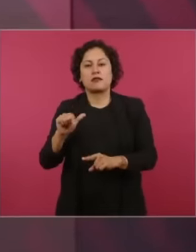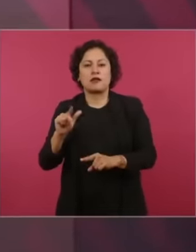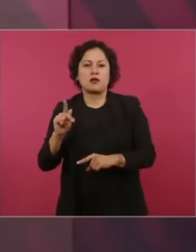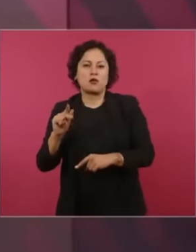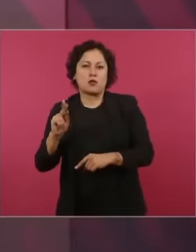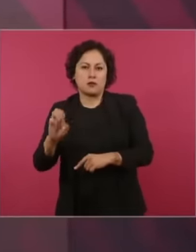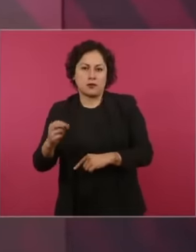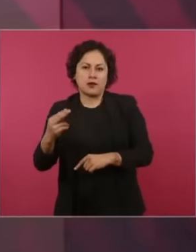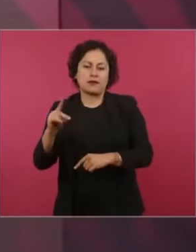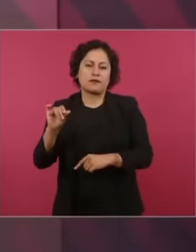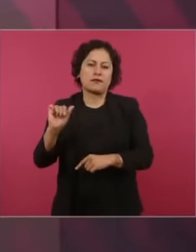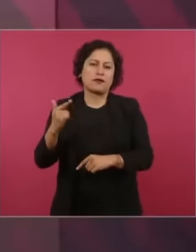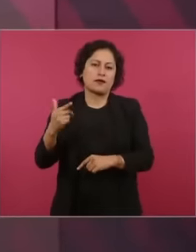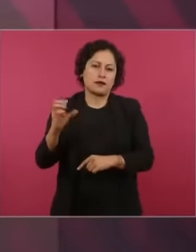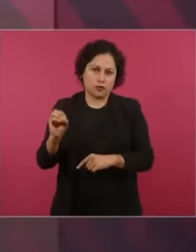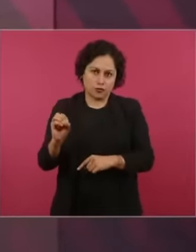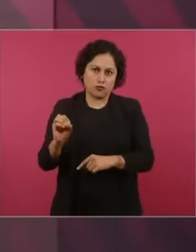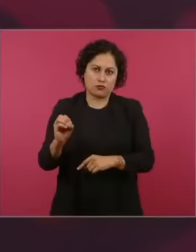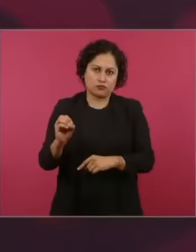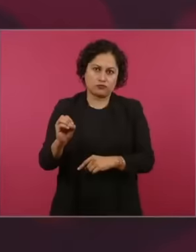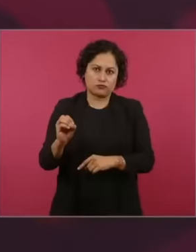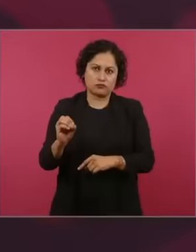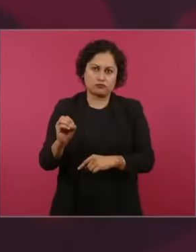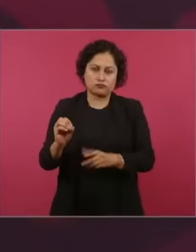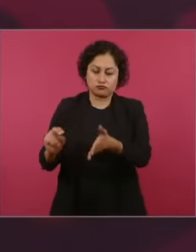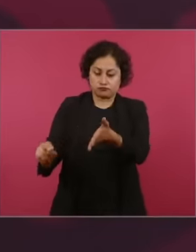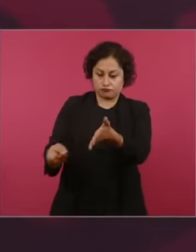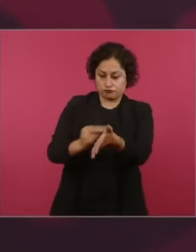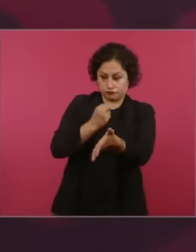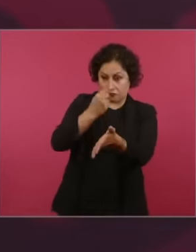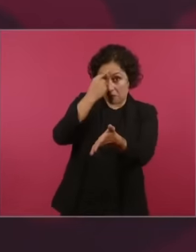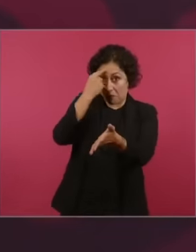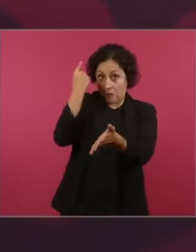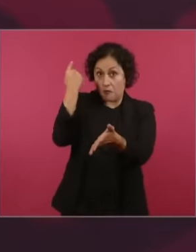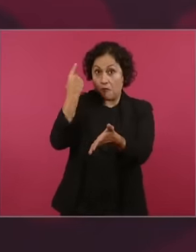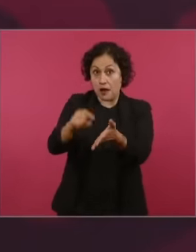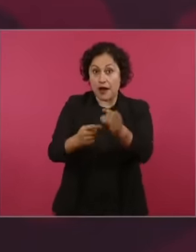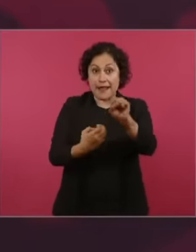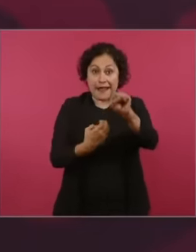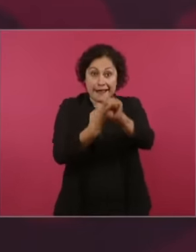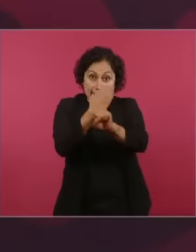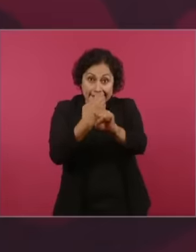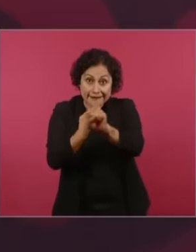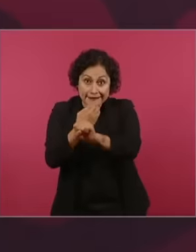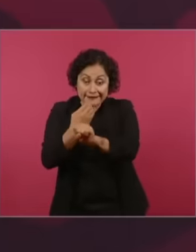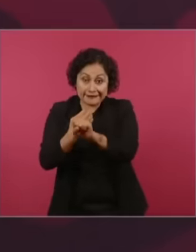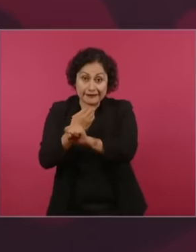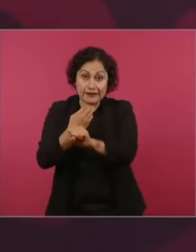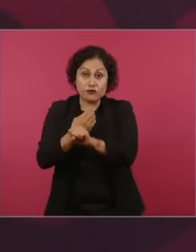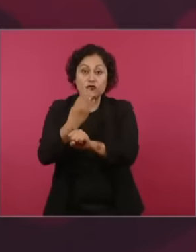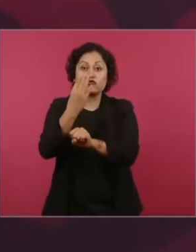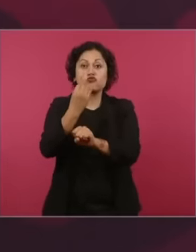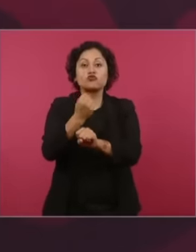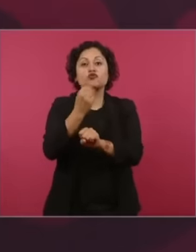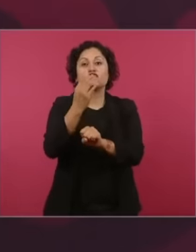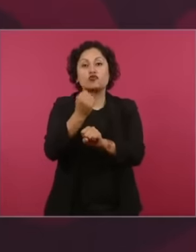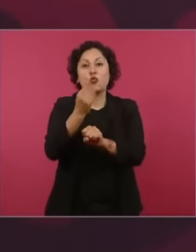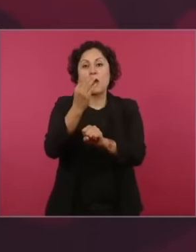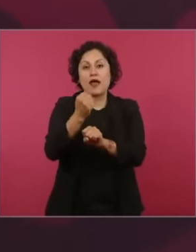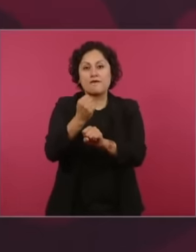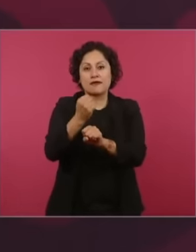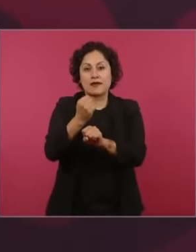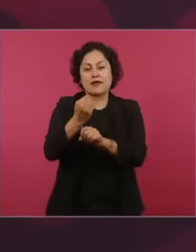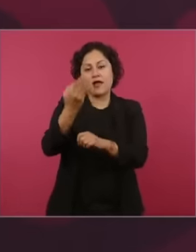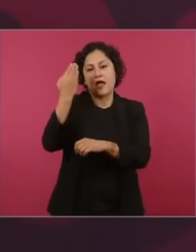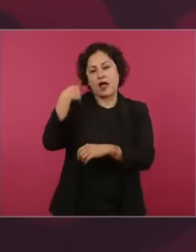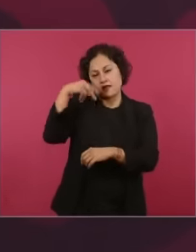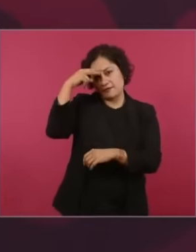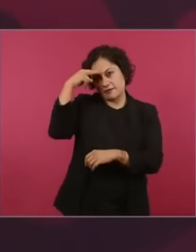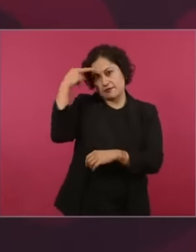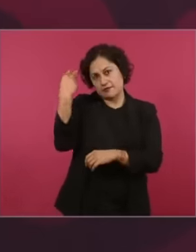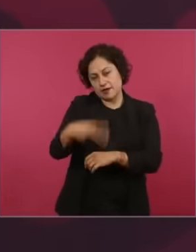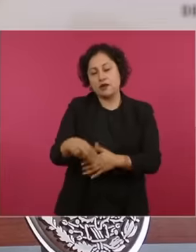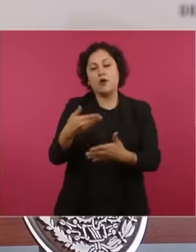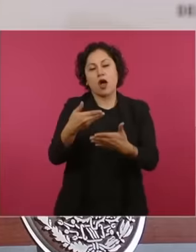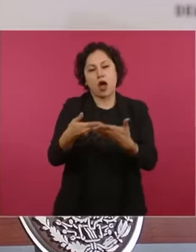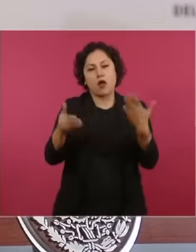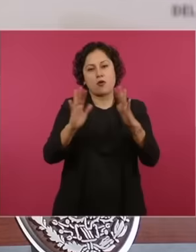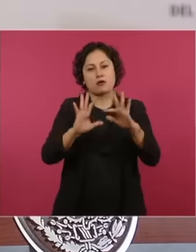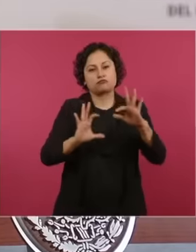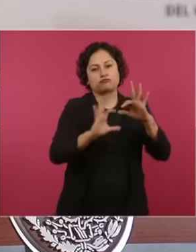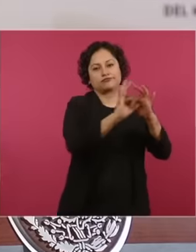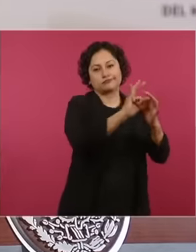nine states of the American union that They belonged to Mexico.